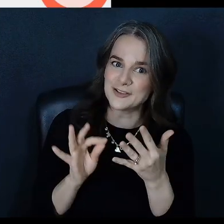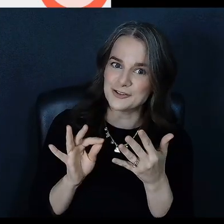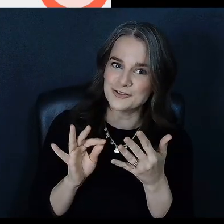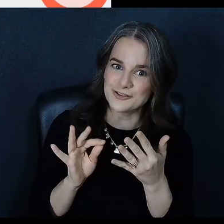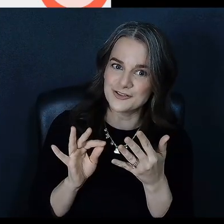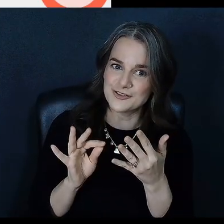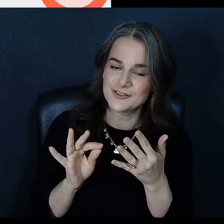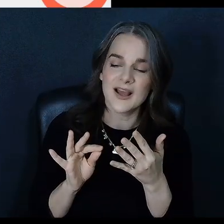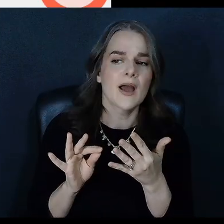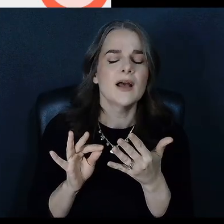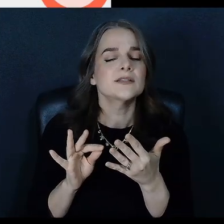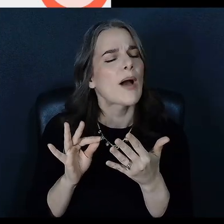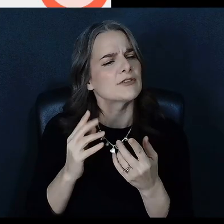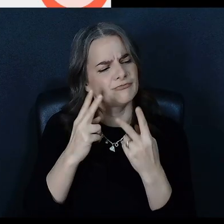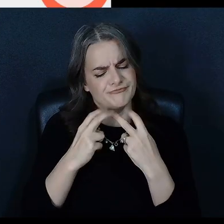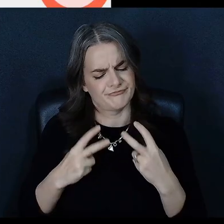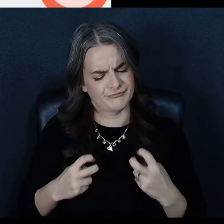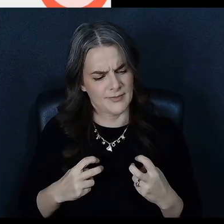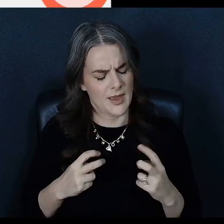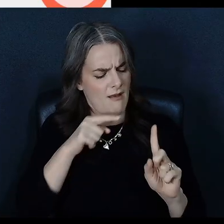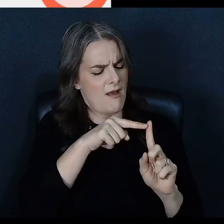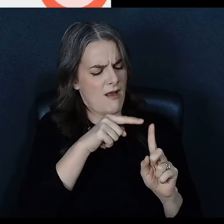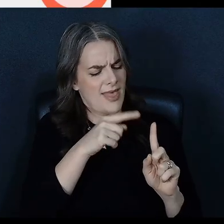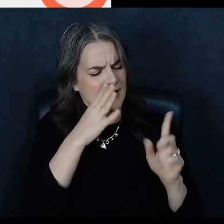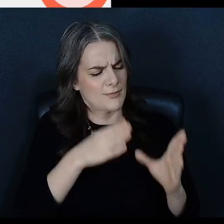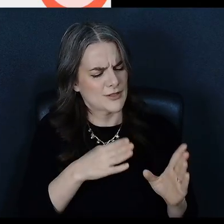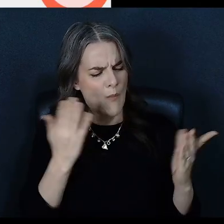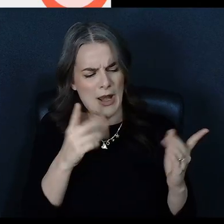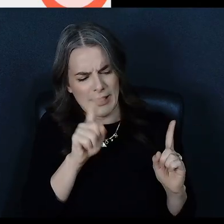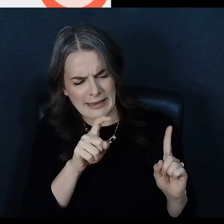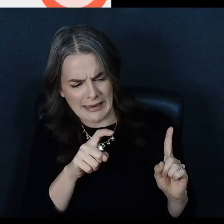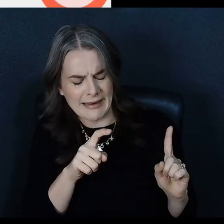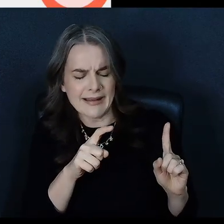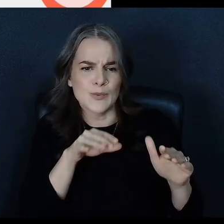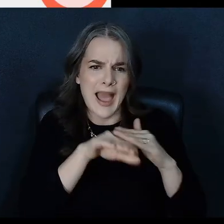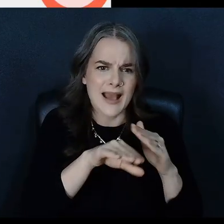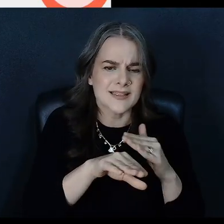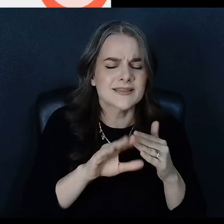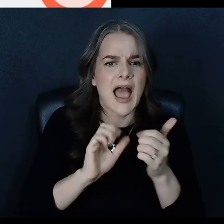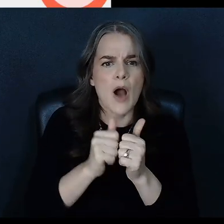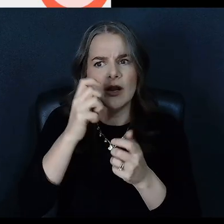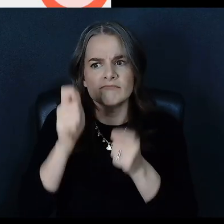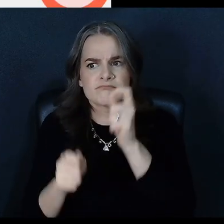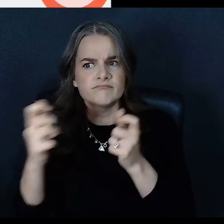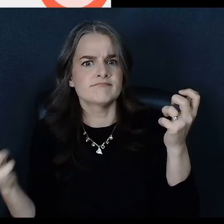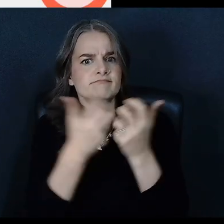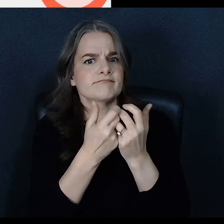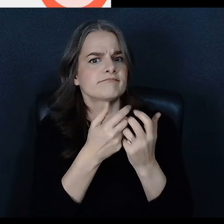What do we need to help them to customize their experience so they can do that? This is my moment where I take a step out